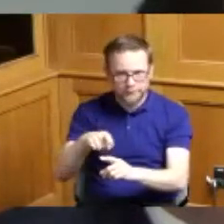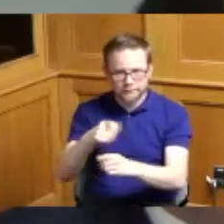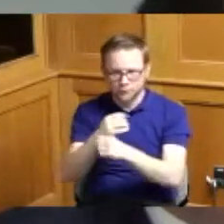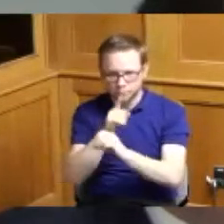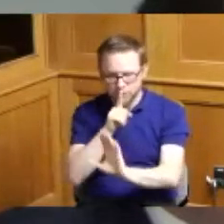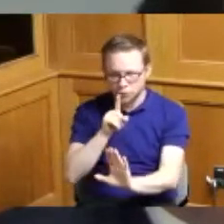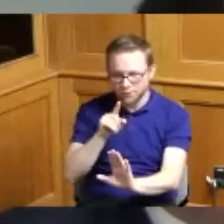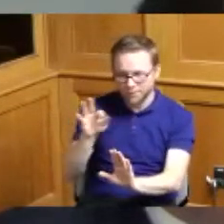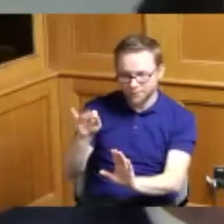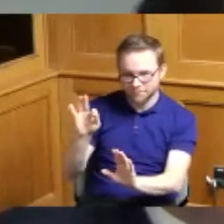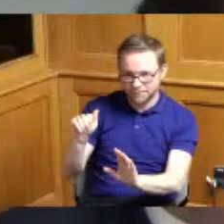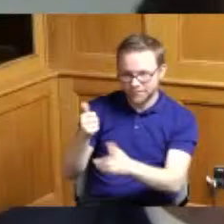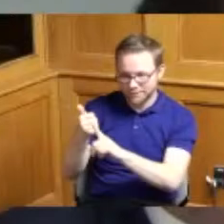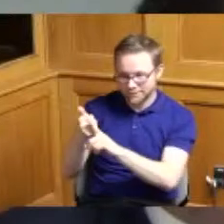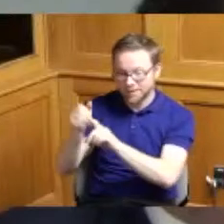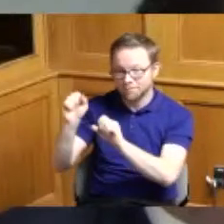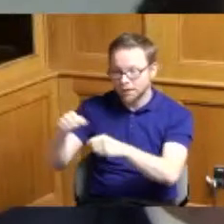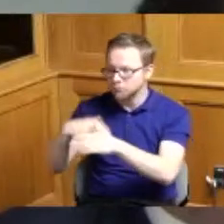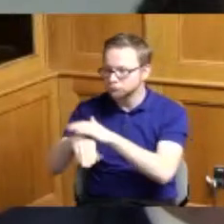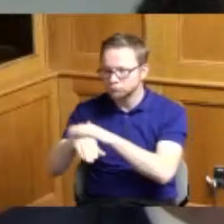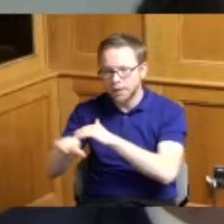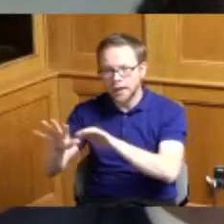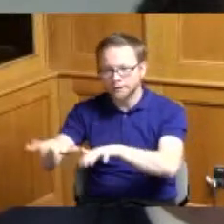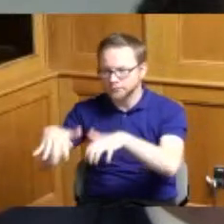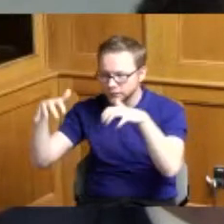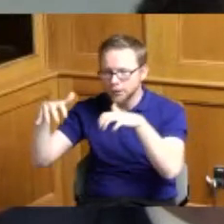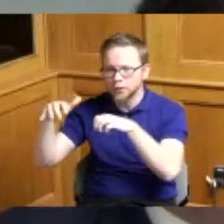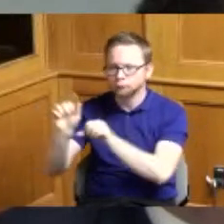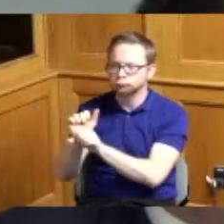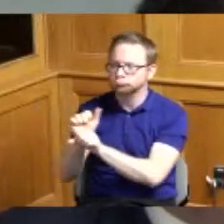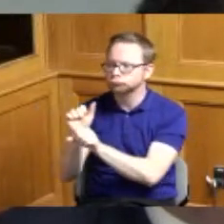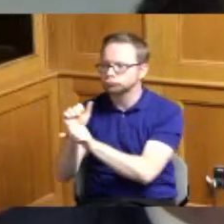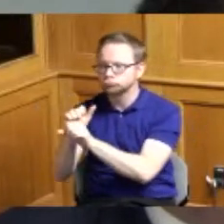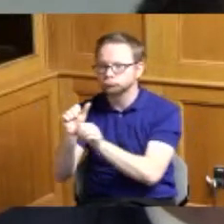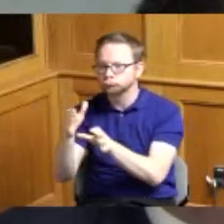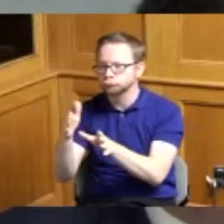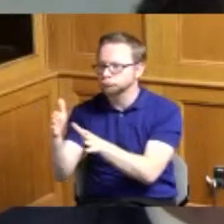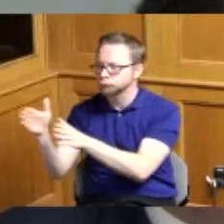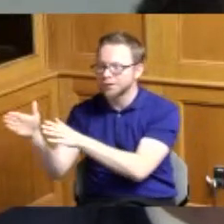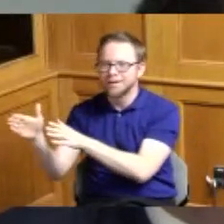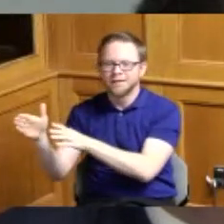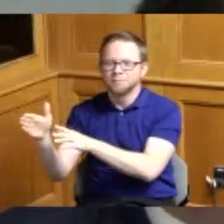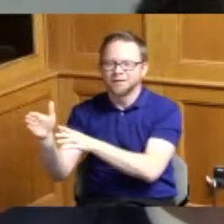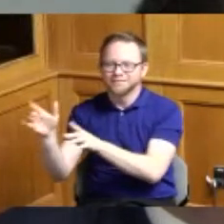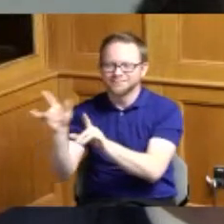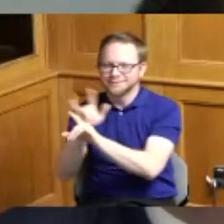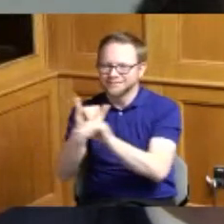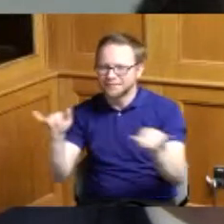to the stadium in a way uh that does not uh that is not detrimental to the operations of